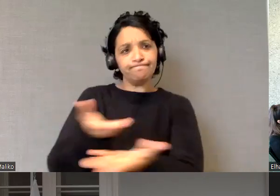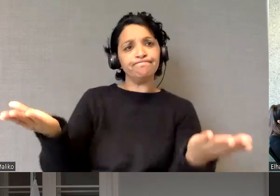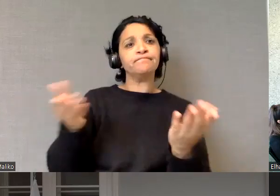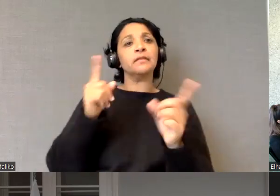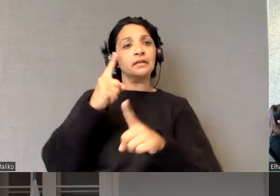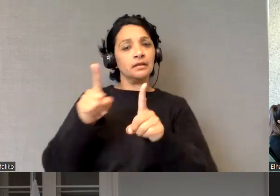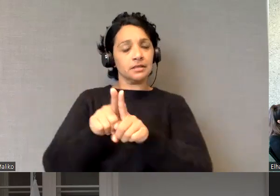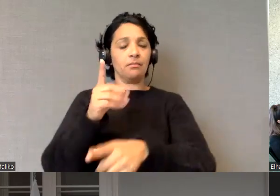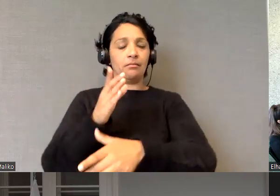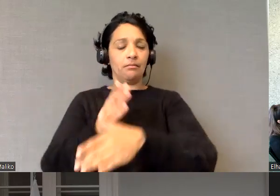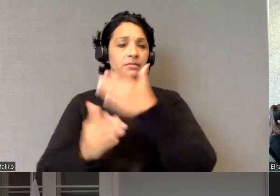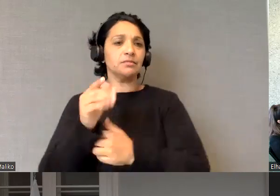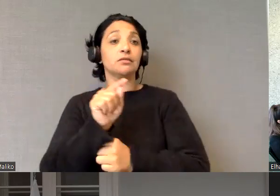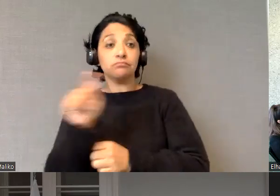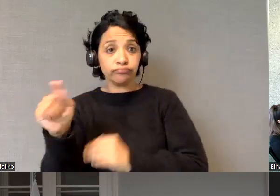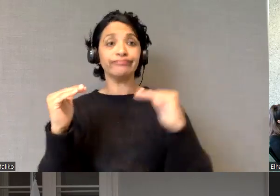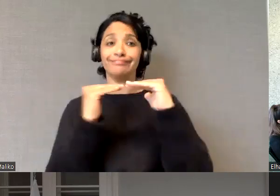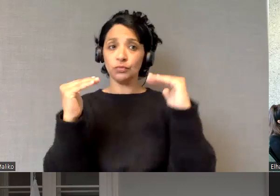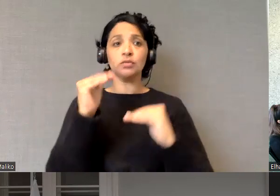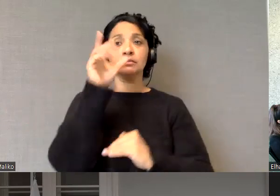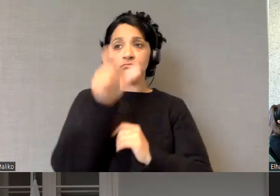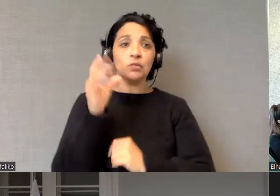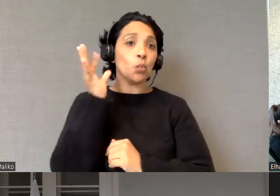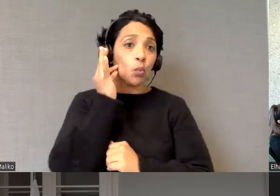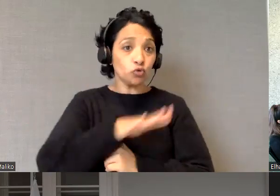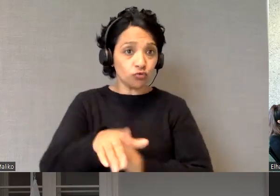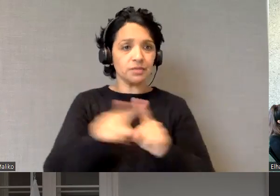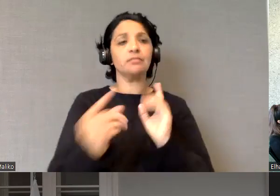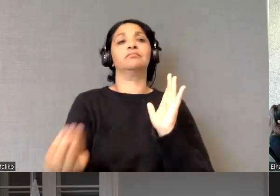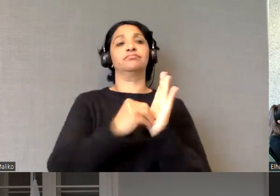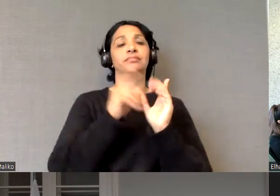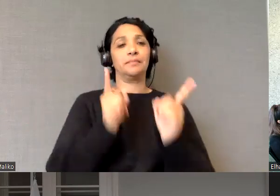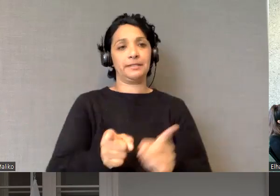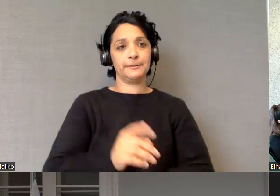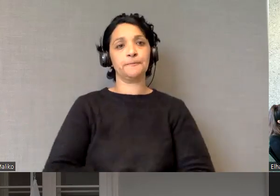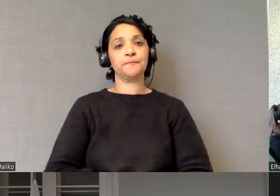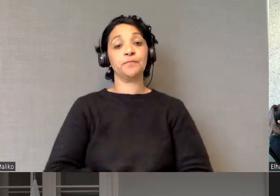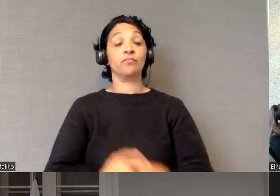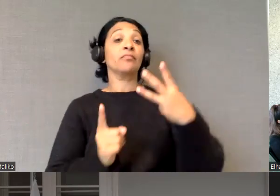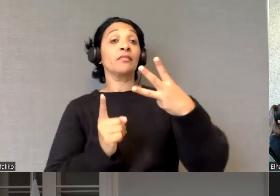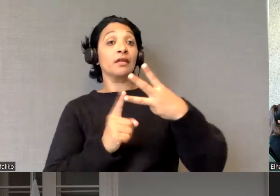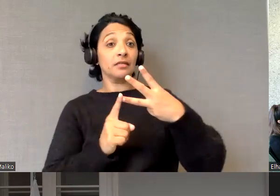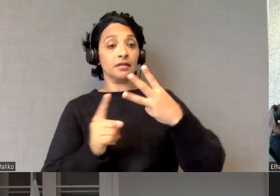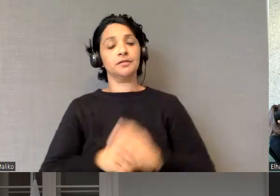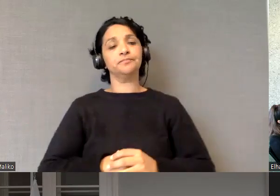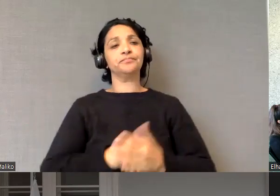The third is in line with Article 31 of the CRPD that the recommendation is to collect